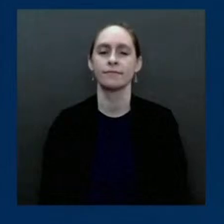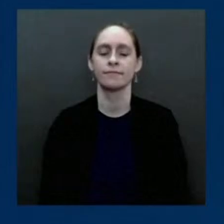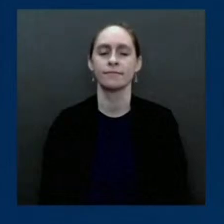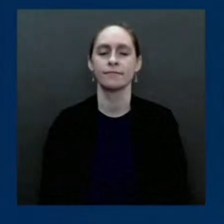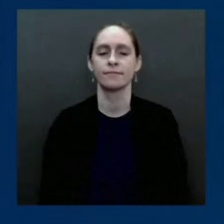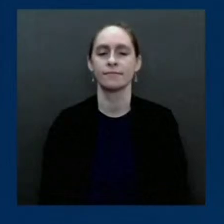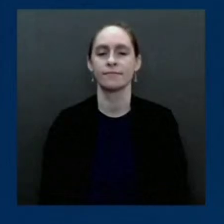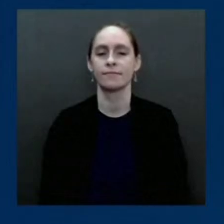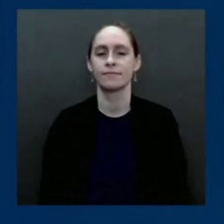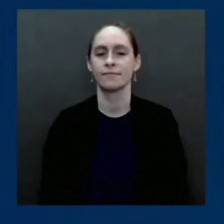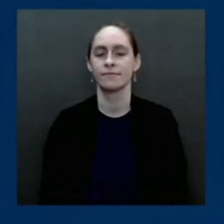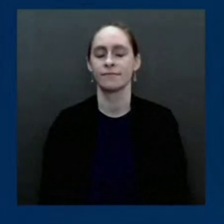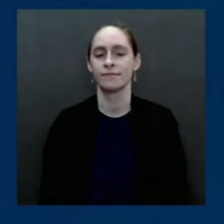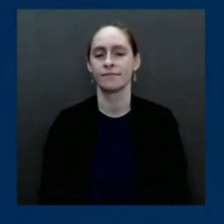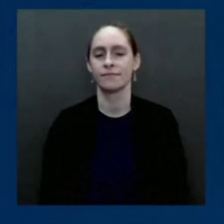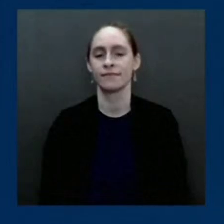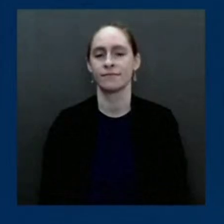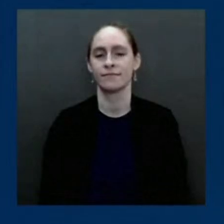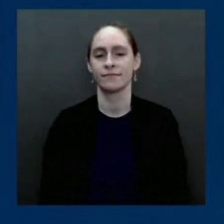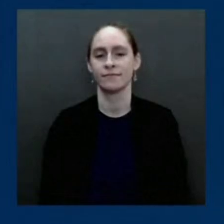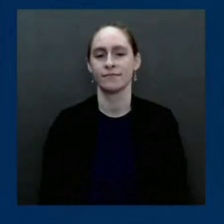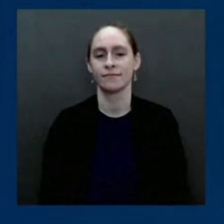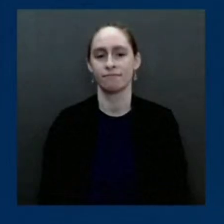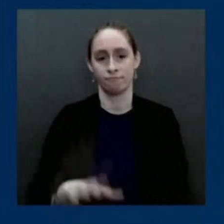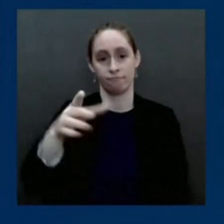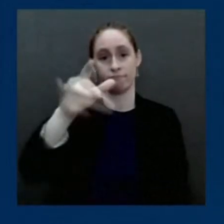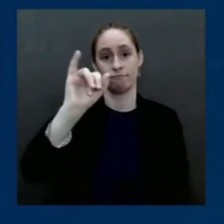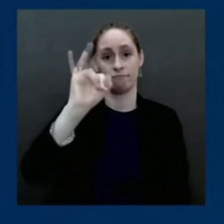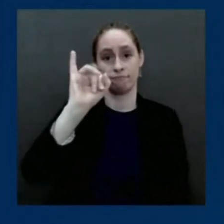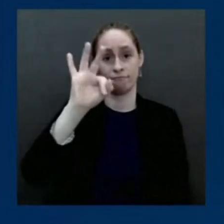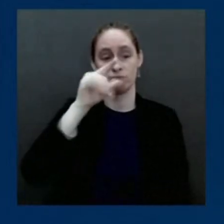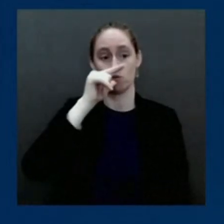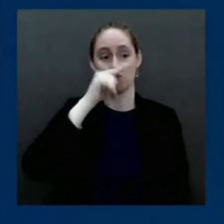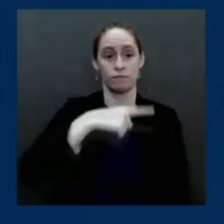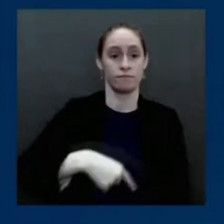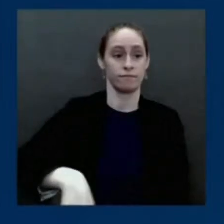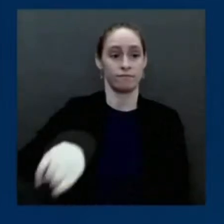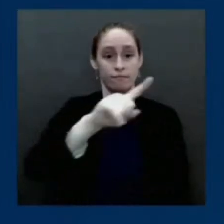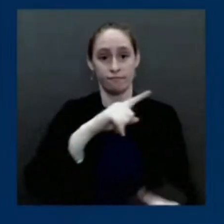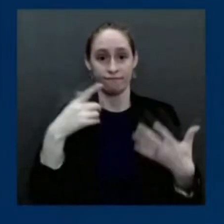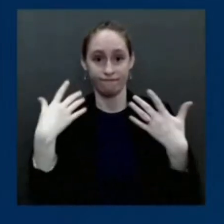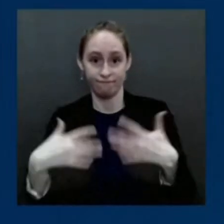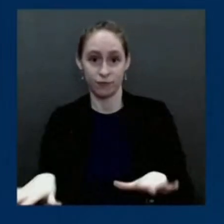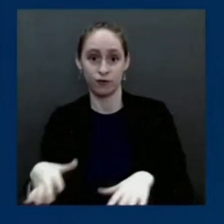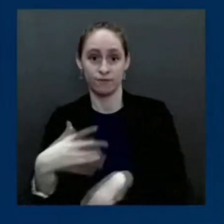AGO OR WITH J & J OVER TWO MONTHS AGO AND HAVE NOT YET